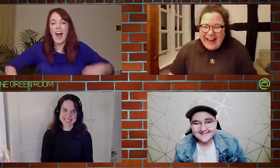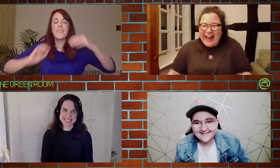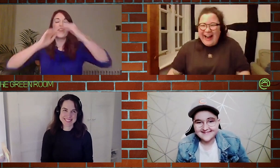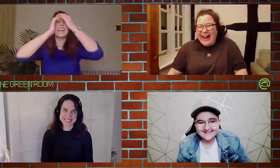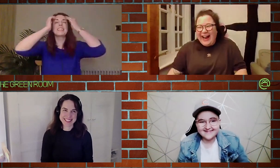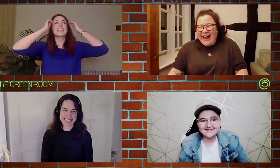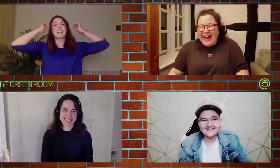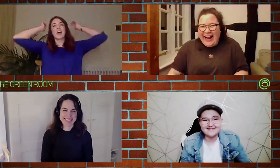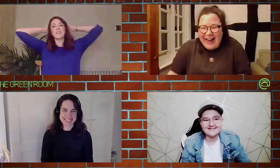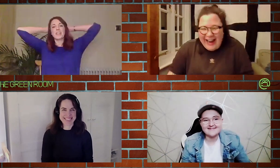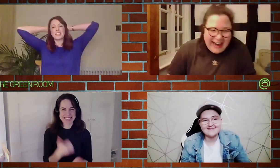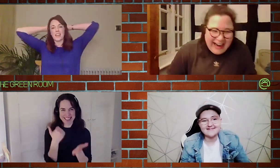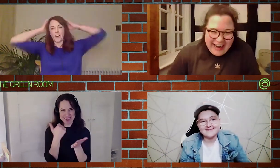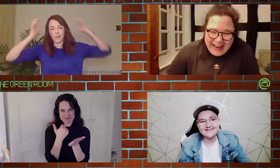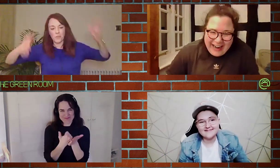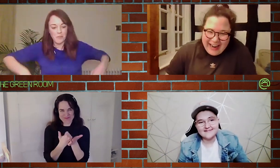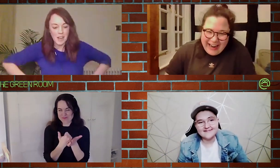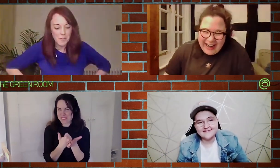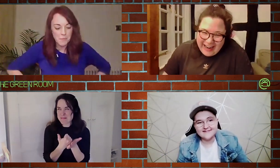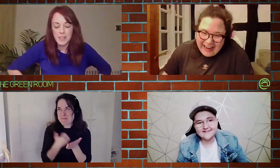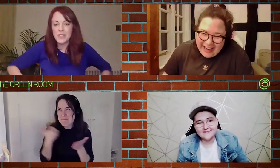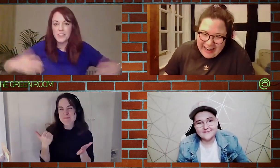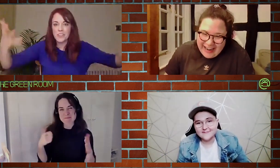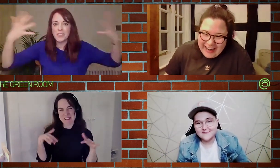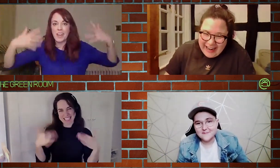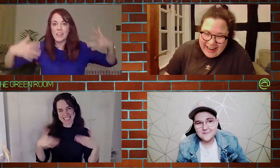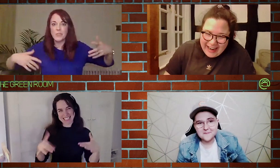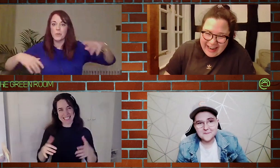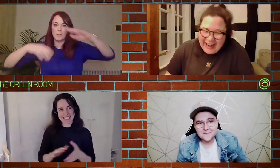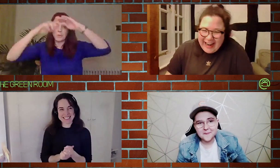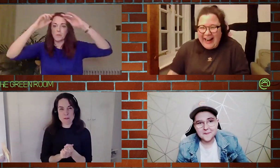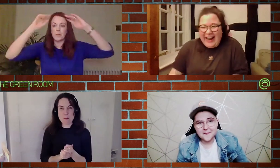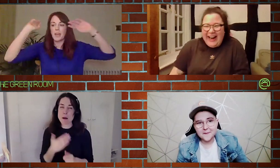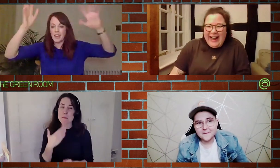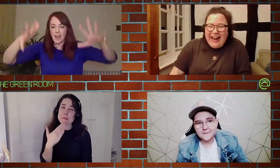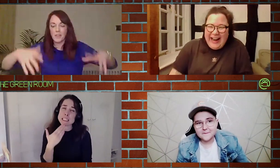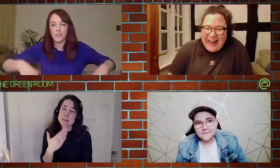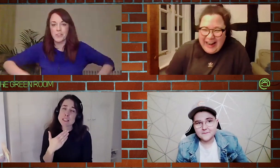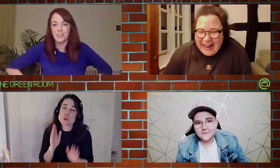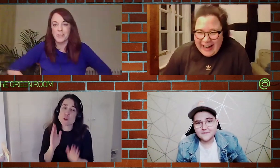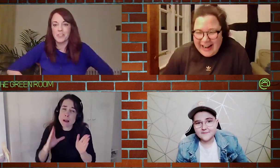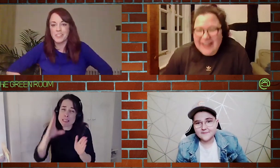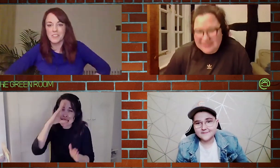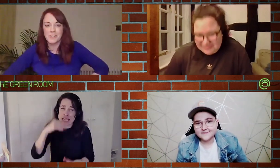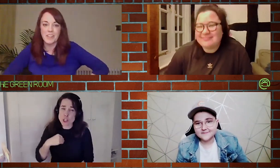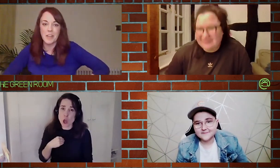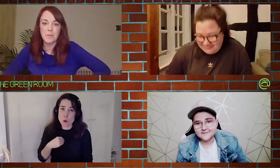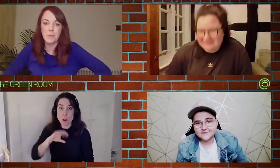Amazing! Amazing. Oh please do let us know and we will get it out on all our stuff and let people know.